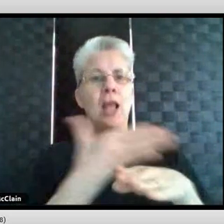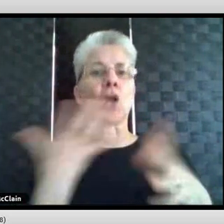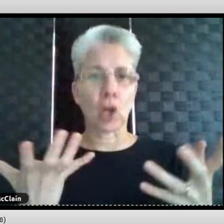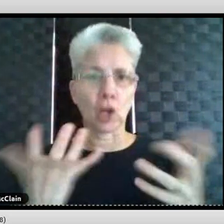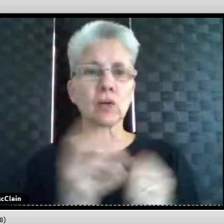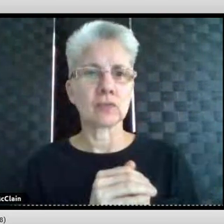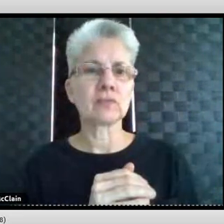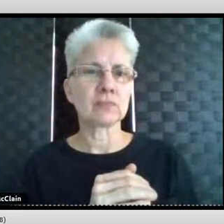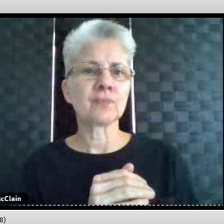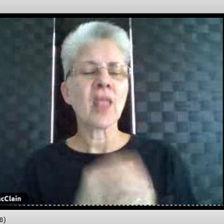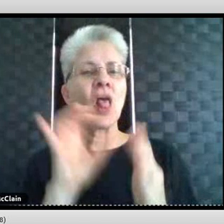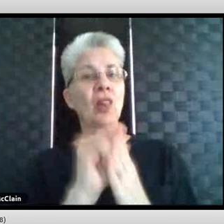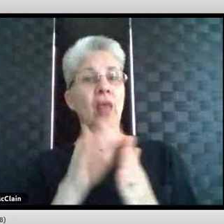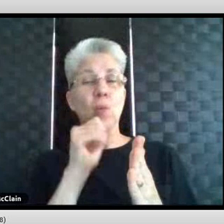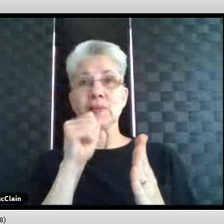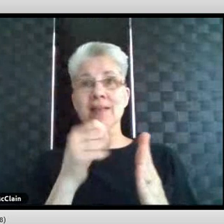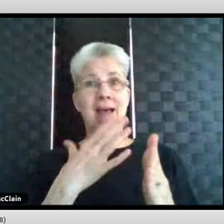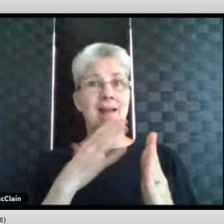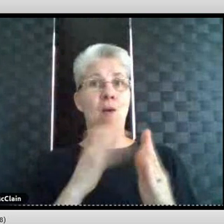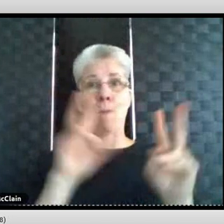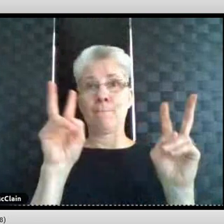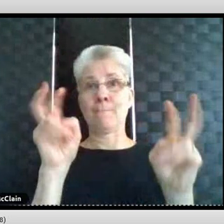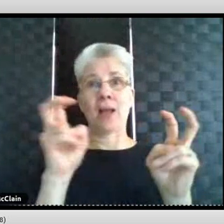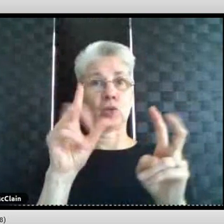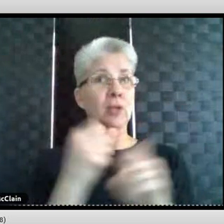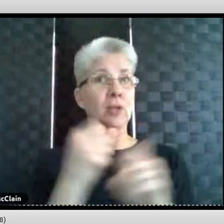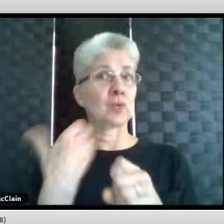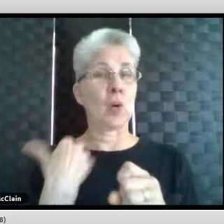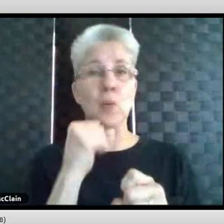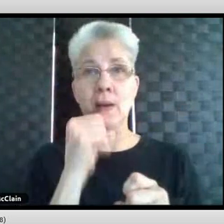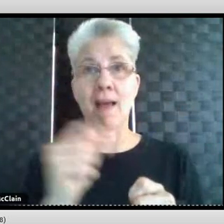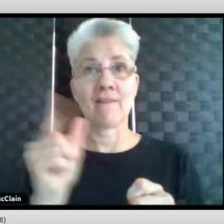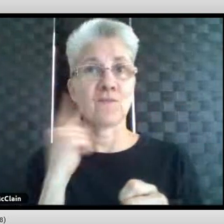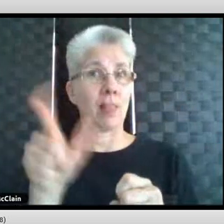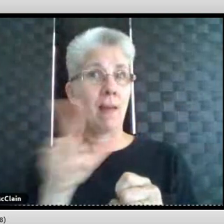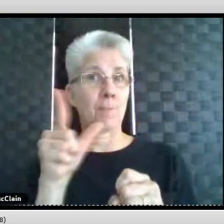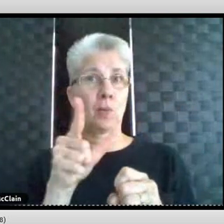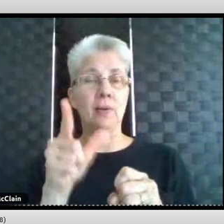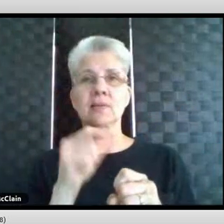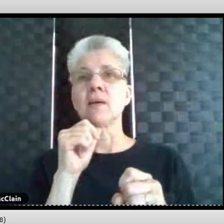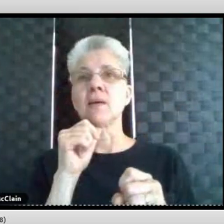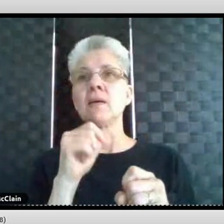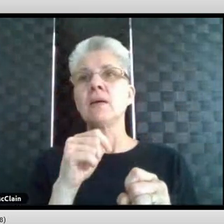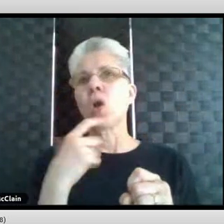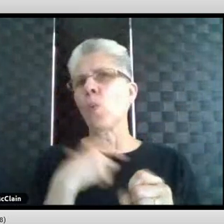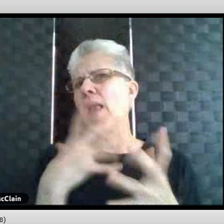That wasn't our motto 20 years ago as libraries. It was, "We have lots of books for you to read